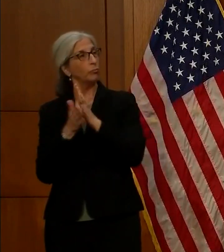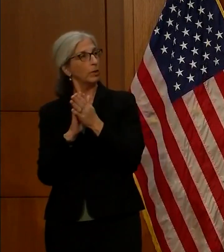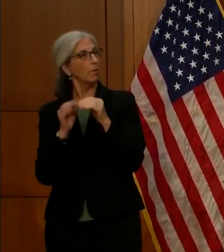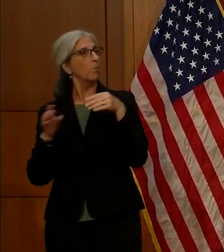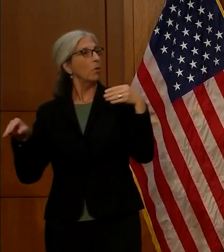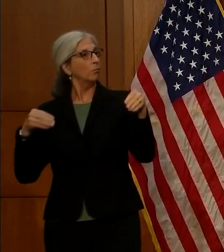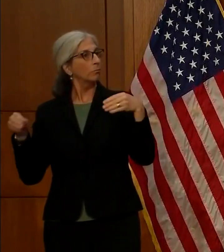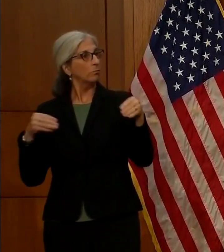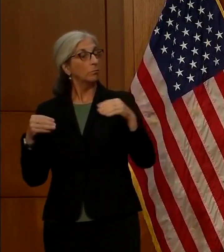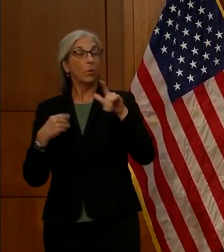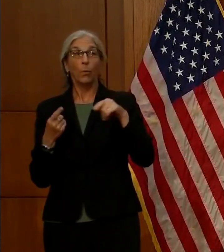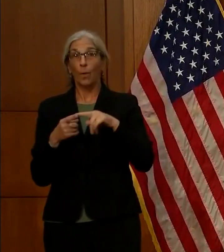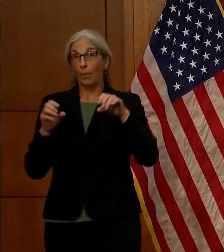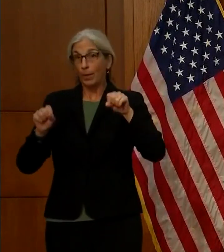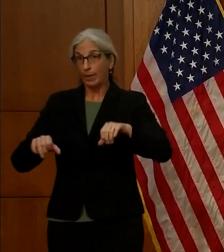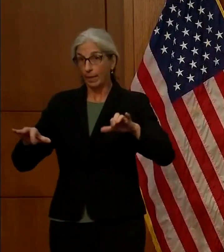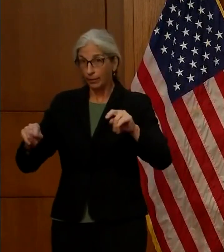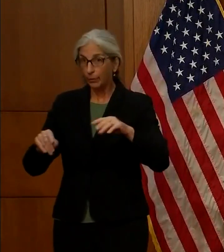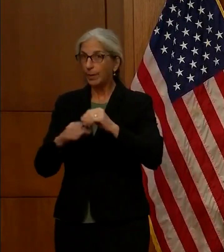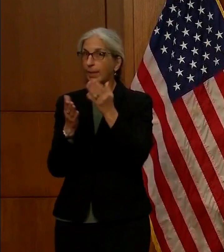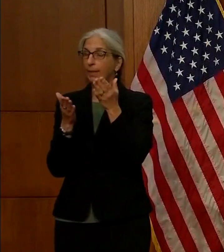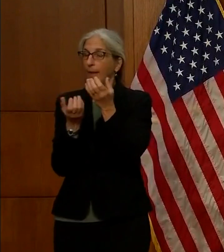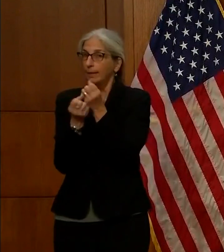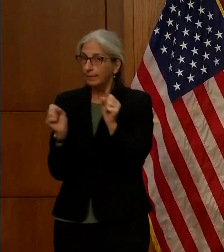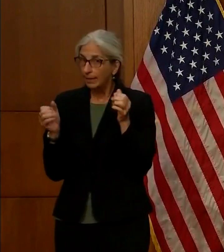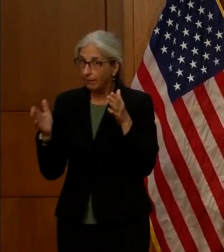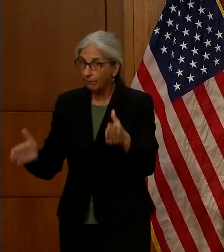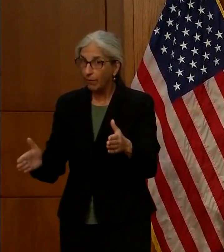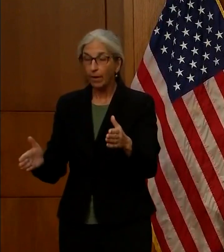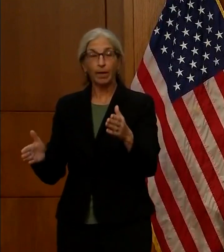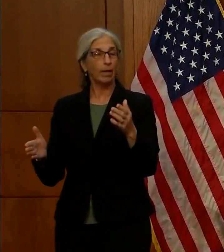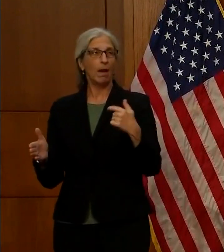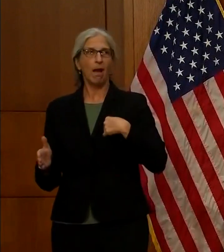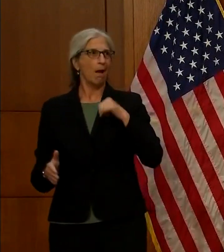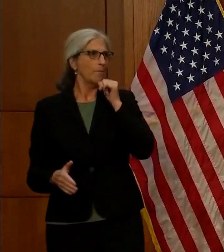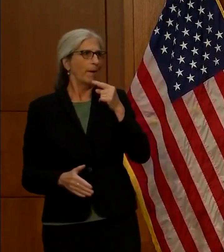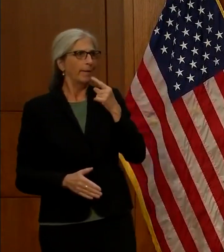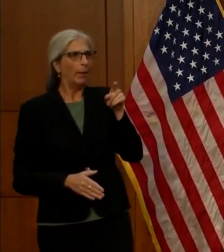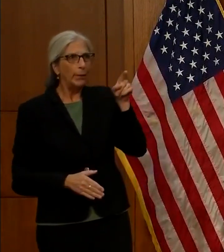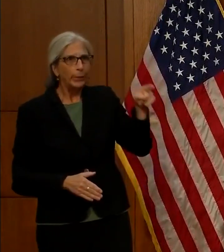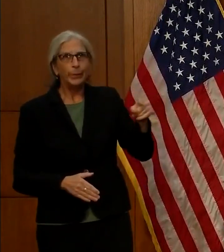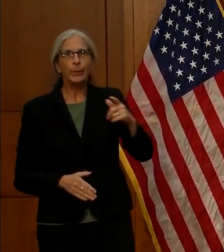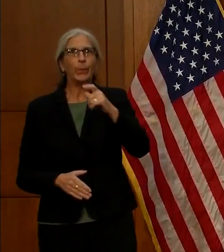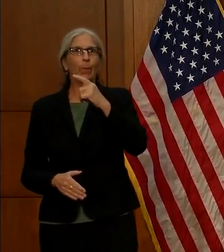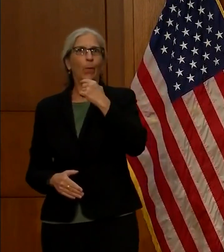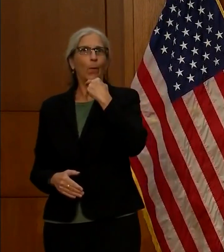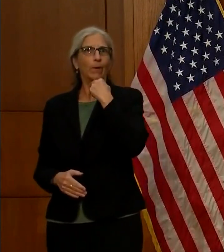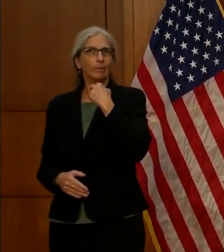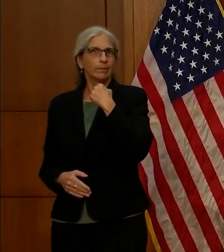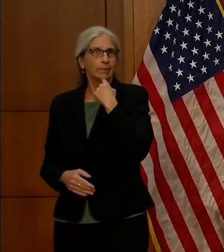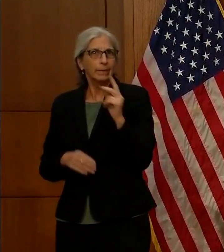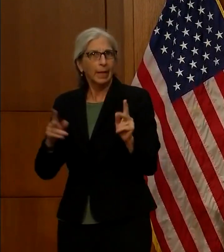I THAT BE TO MOVE. AT THE APPROPRIATE TIME- WHEN WE CAN DO IT SAFELY AND RESPONSIBLY BUT AGAIN I'M NOT TELLING YOU